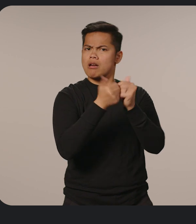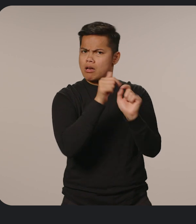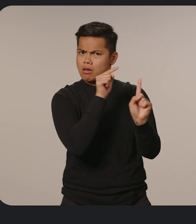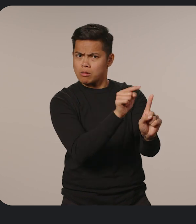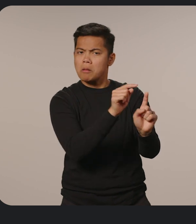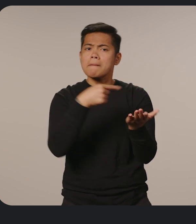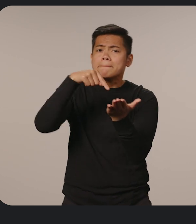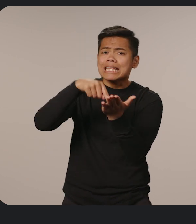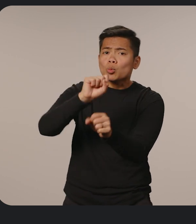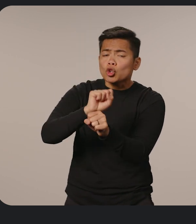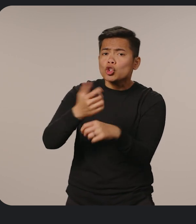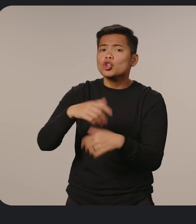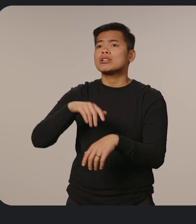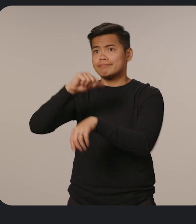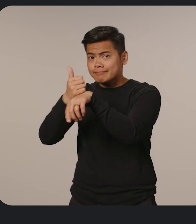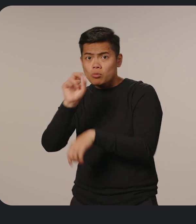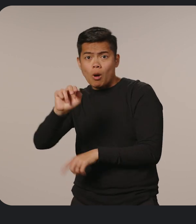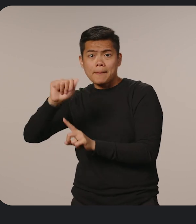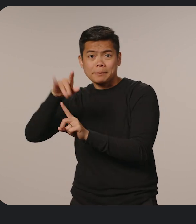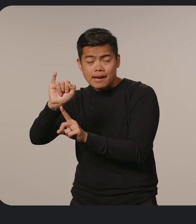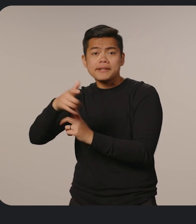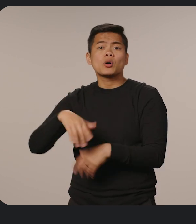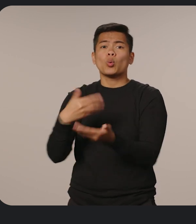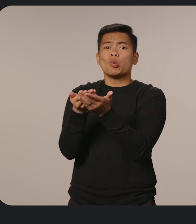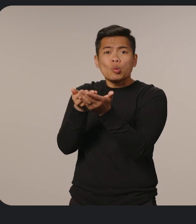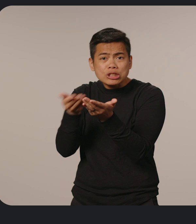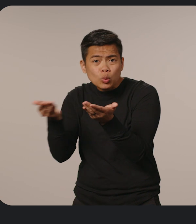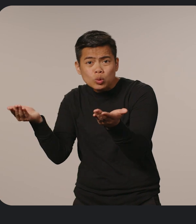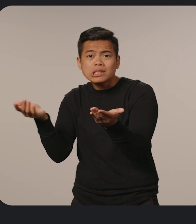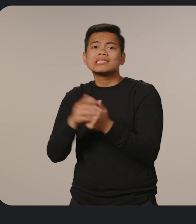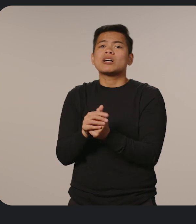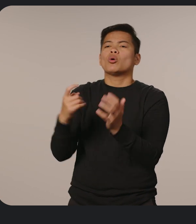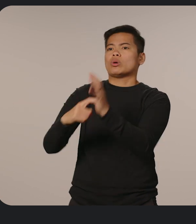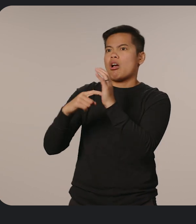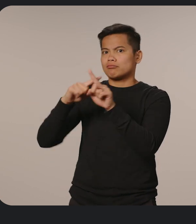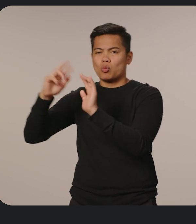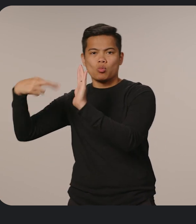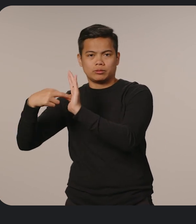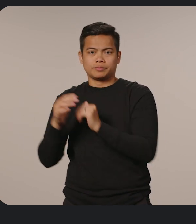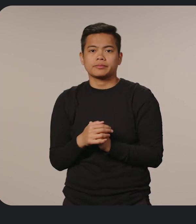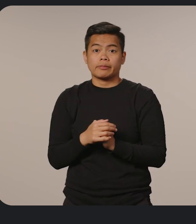Works enabled apis and resources and required worlds